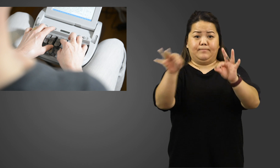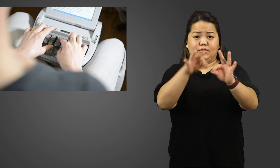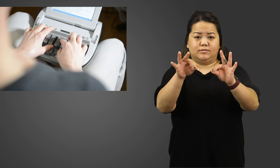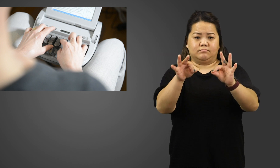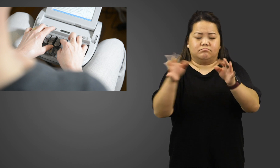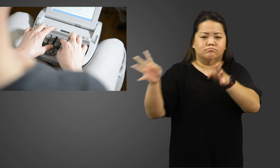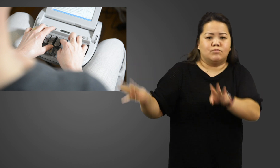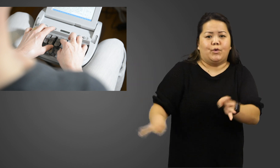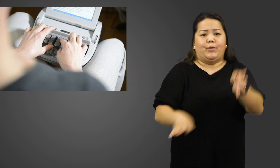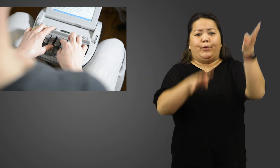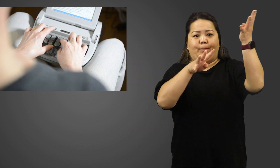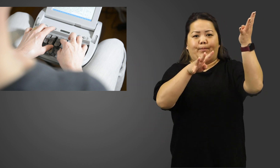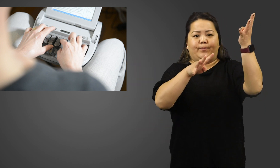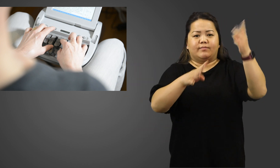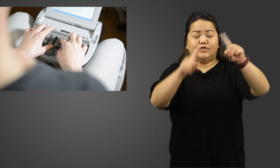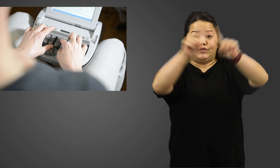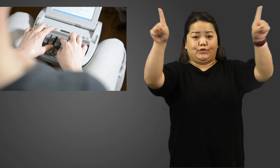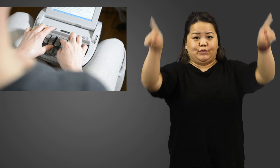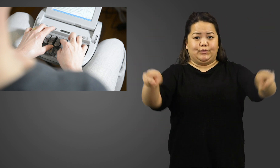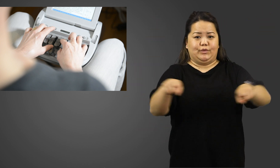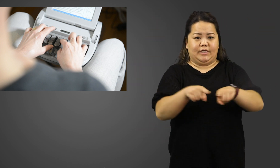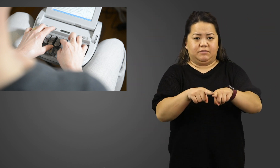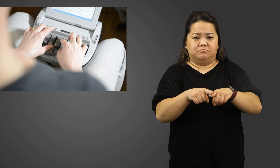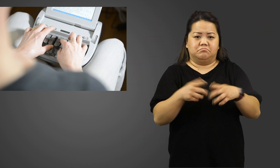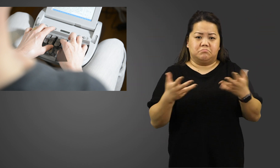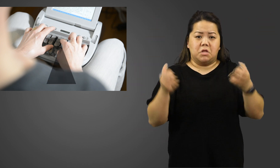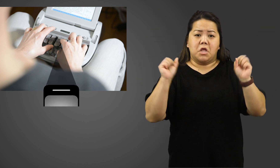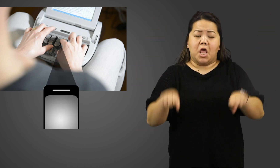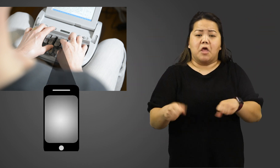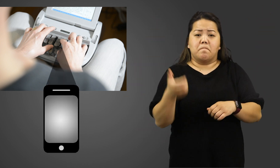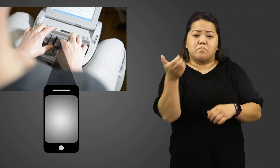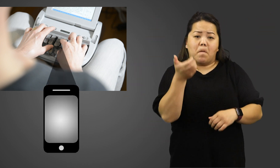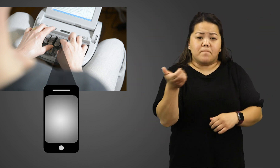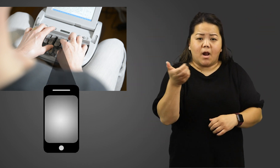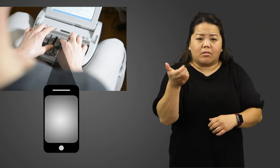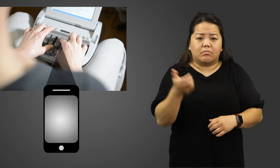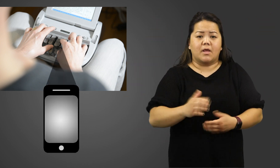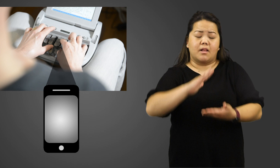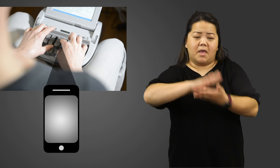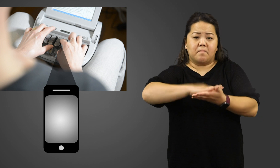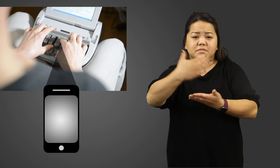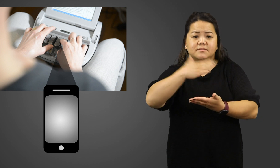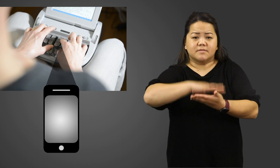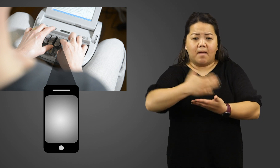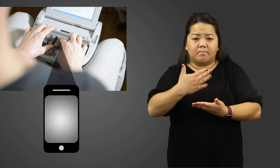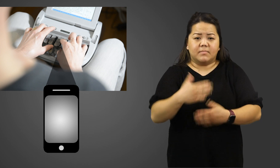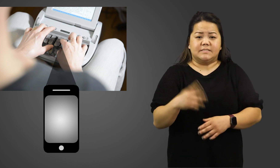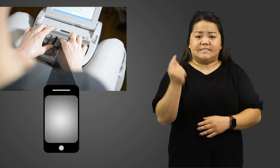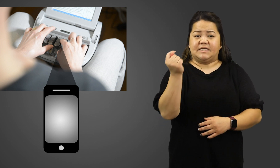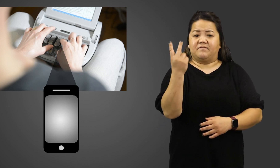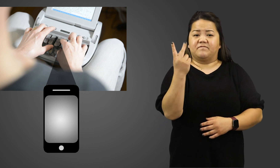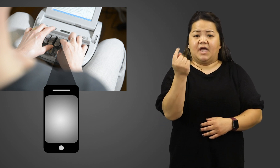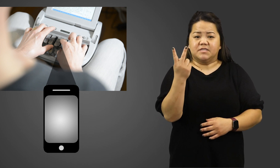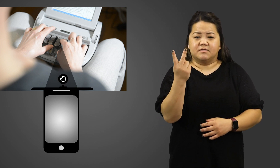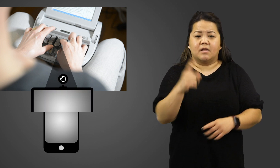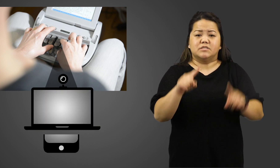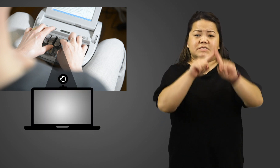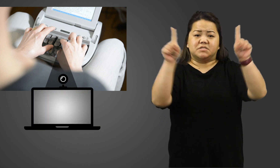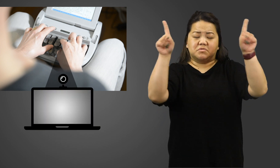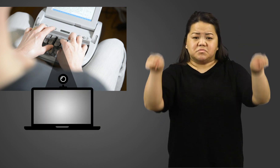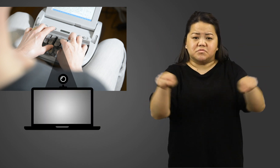This information is then broadcast onto a screen. This can be a mobile device, a laptop,